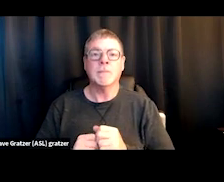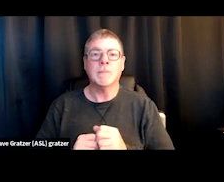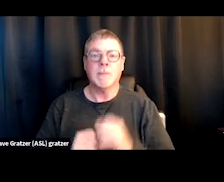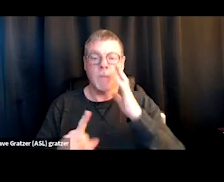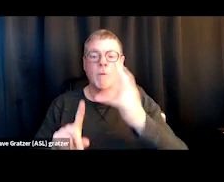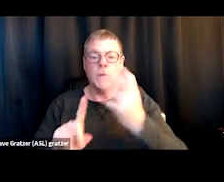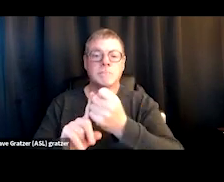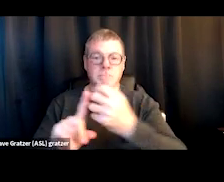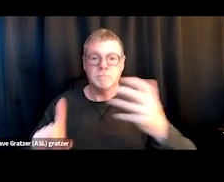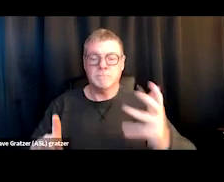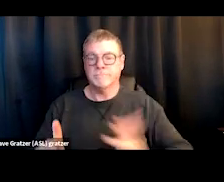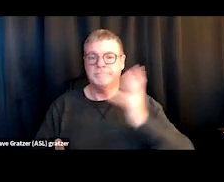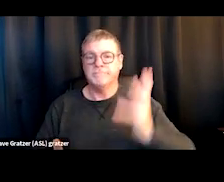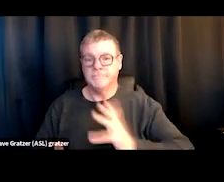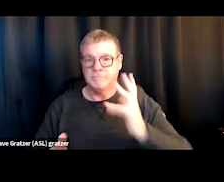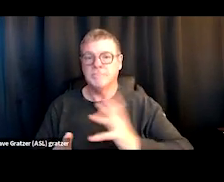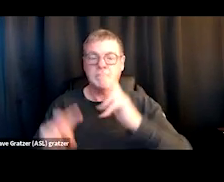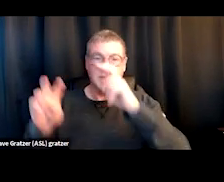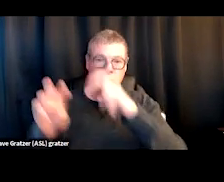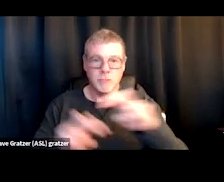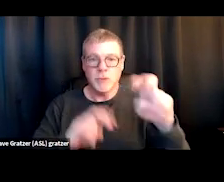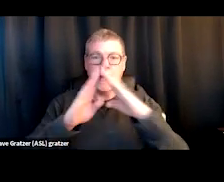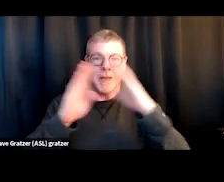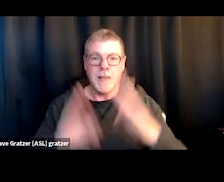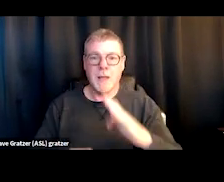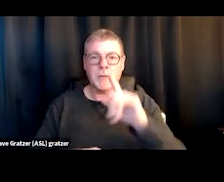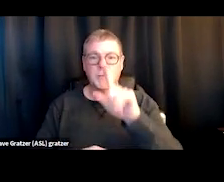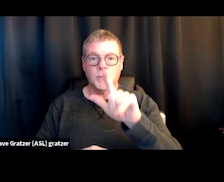a state-of-the-art transitional housing 24/7 shelter.